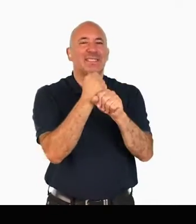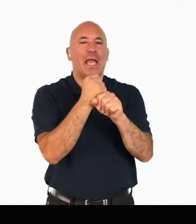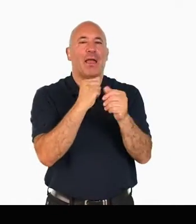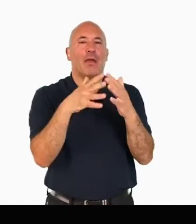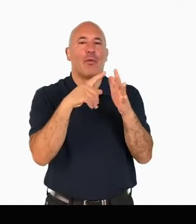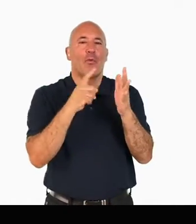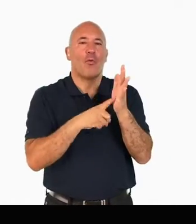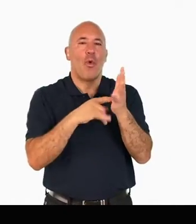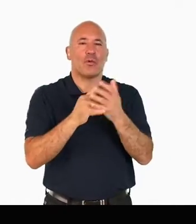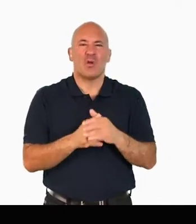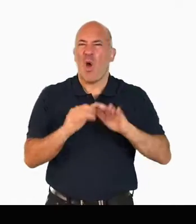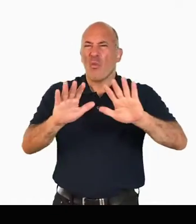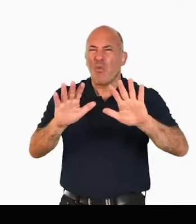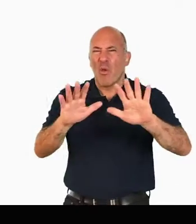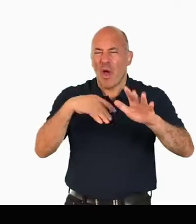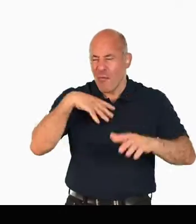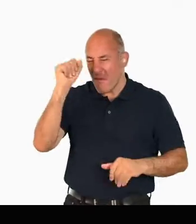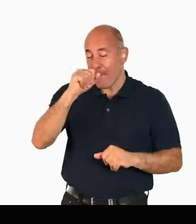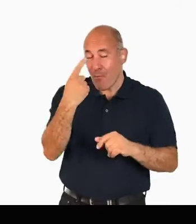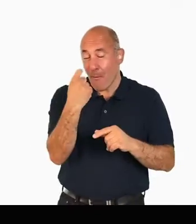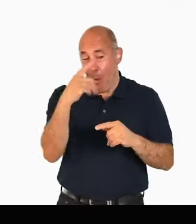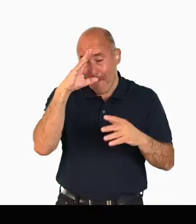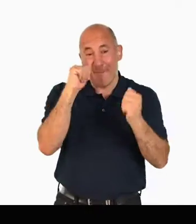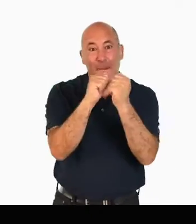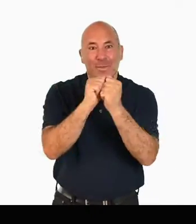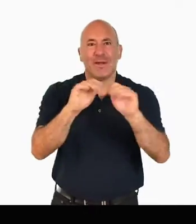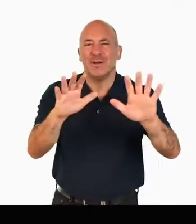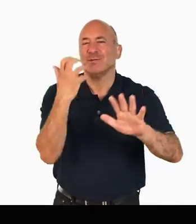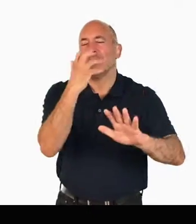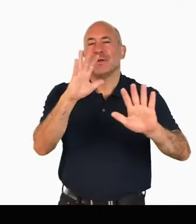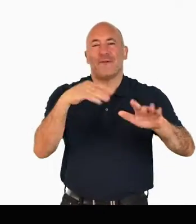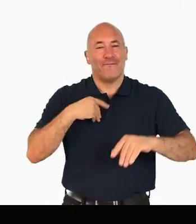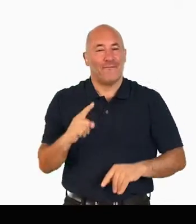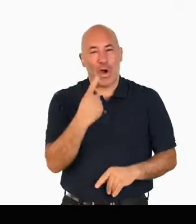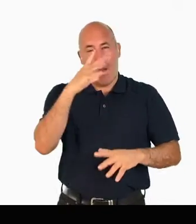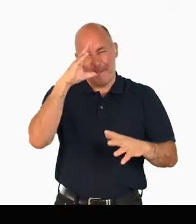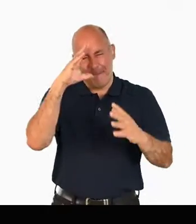Wait, oh no, just remembered another memory! Sorry My first memory,